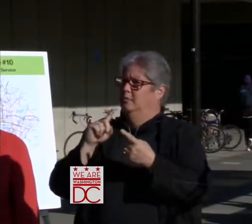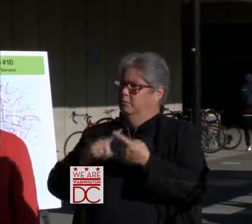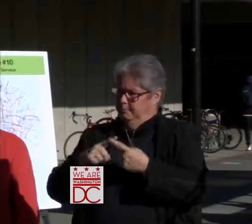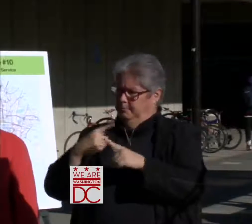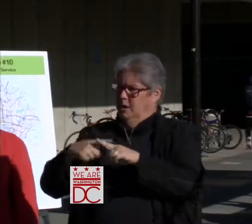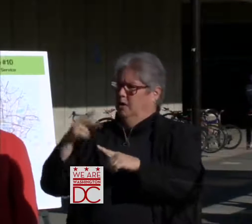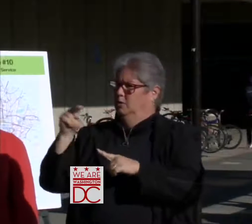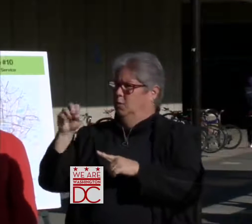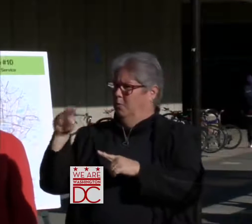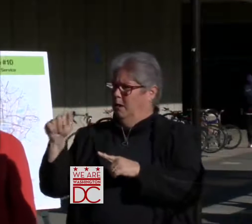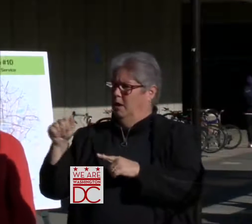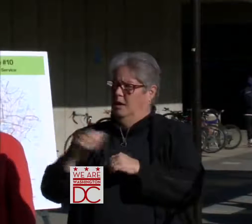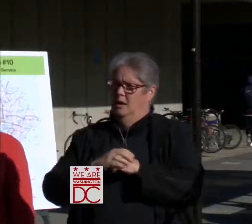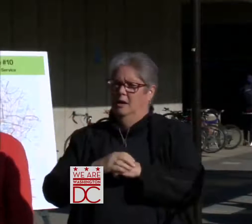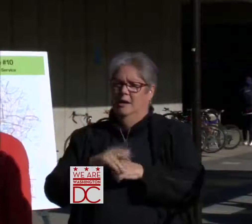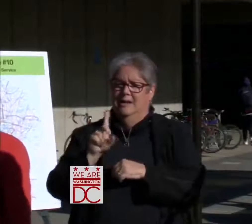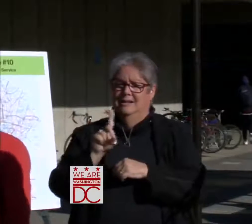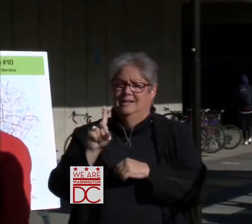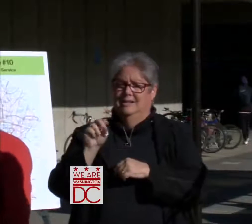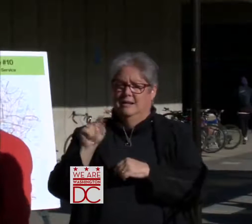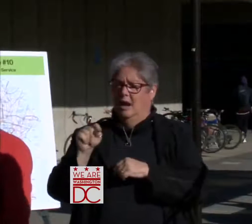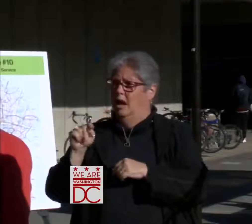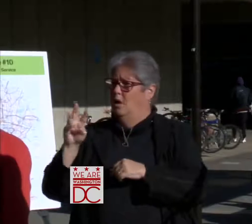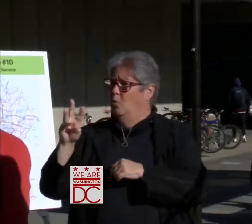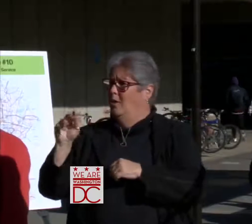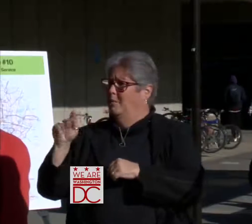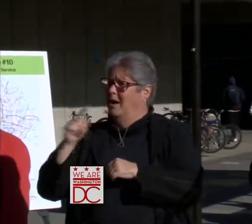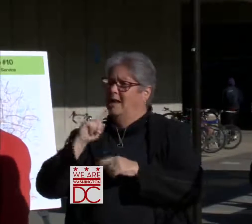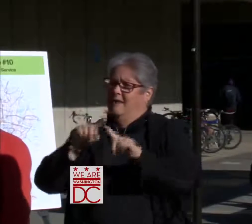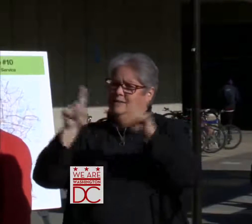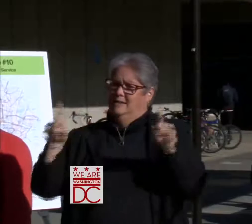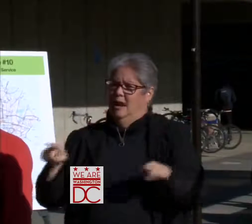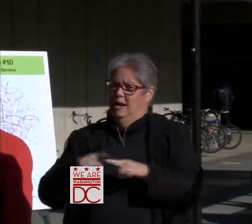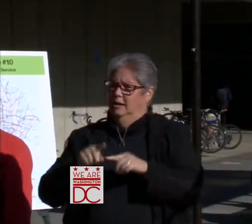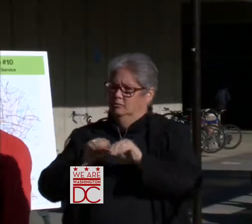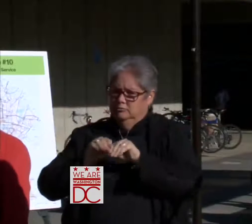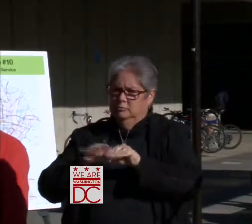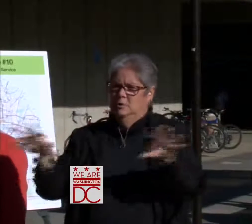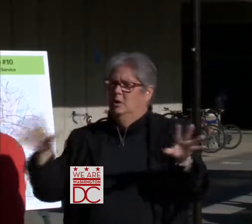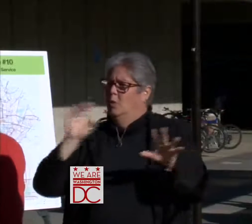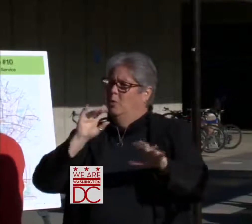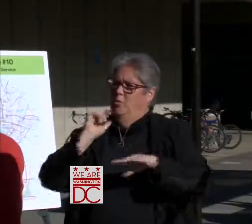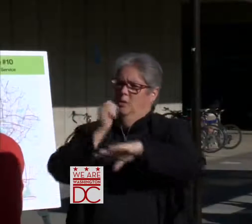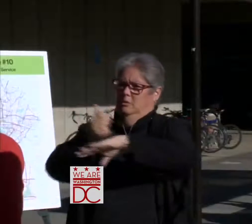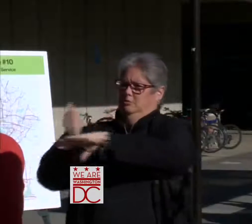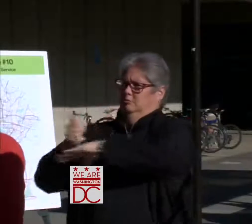DDOT AND WMATA HAVE SIGNAGE PLANS AND WE WILL STAFF THE HIGH